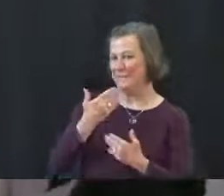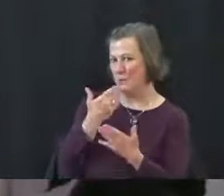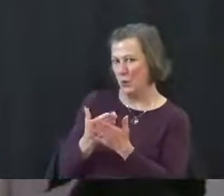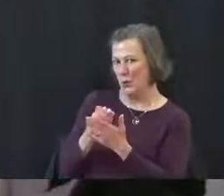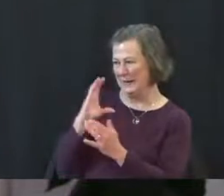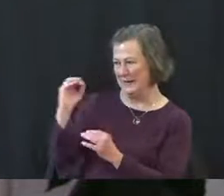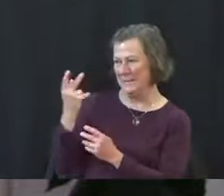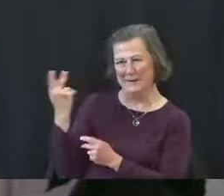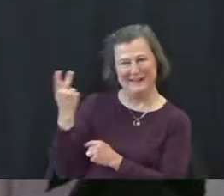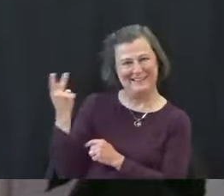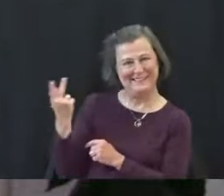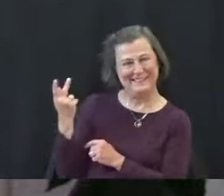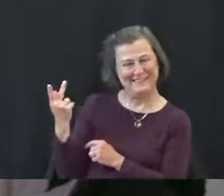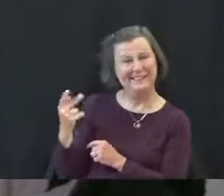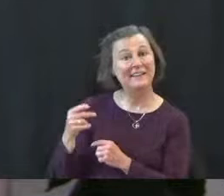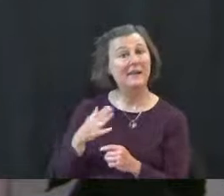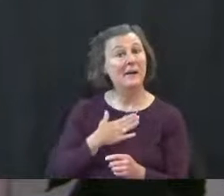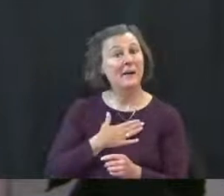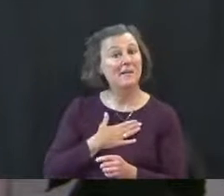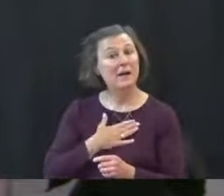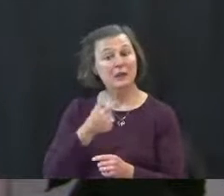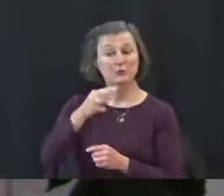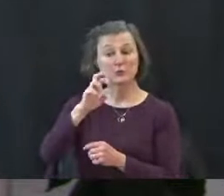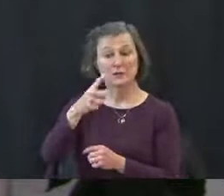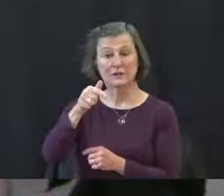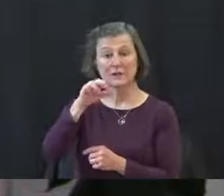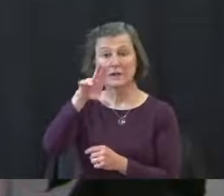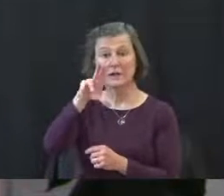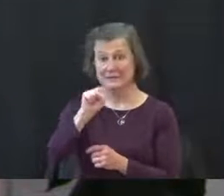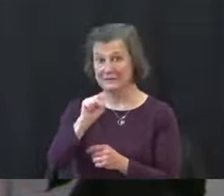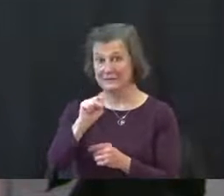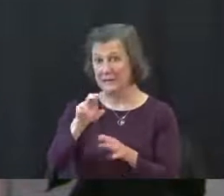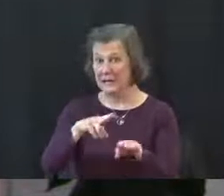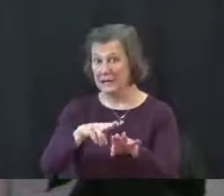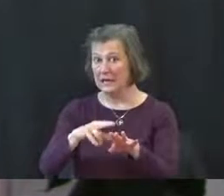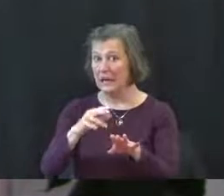Given my gregarious nature, if I wasn't the minister here if I was a member of the congregation